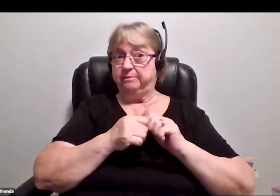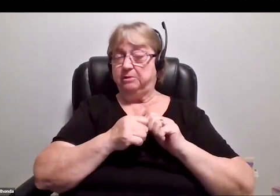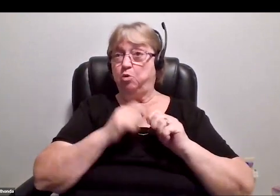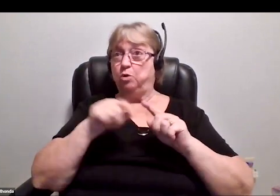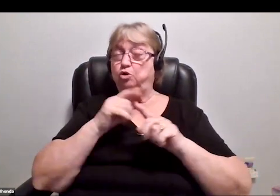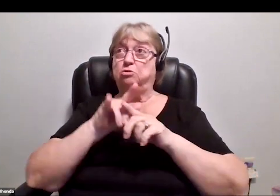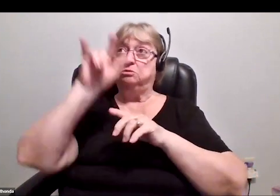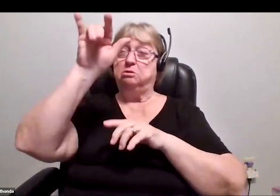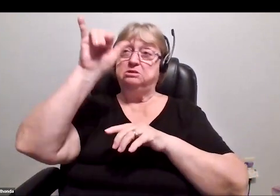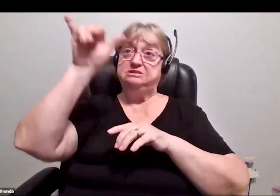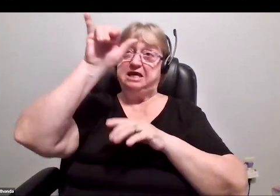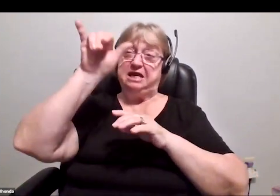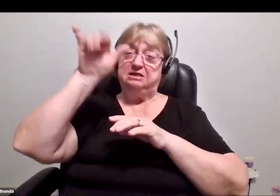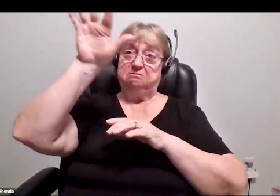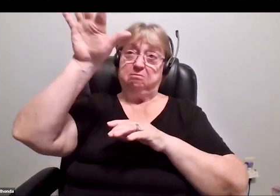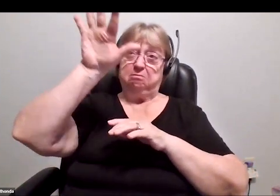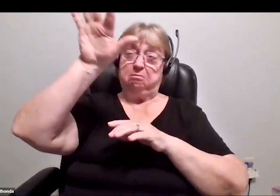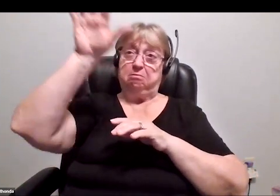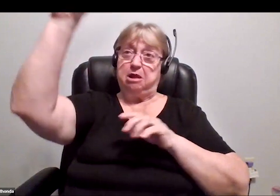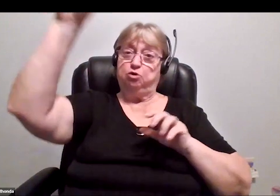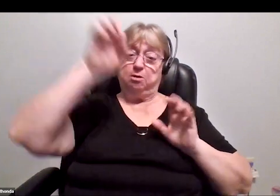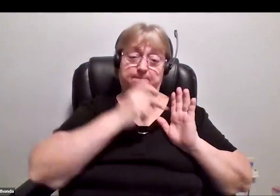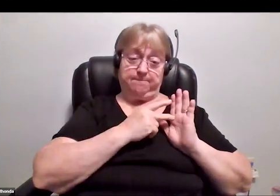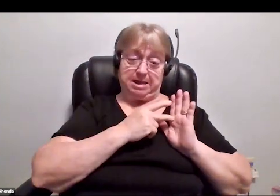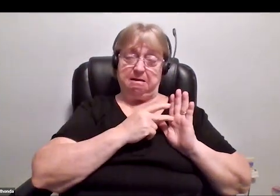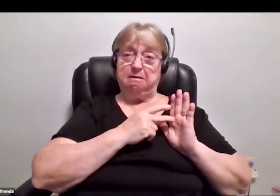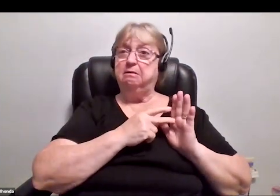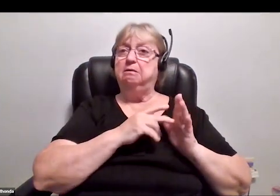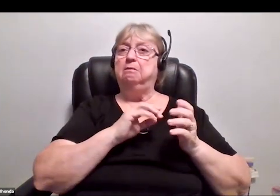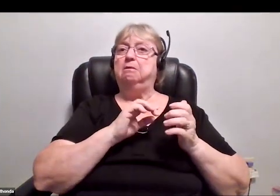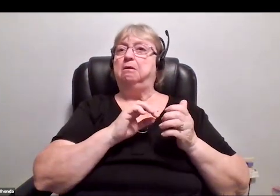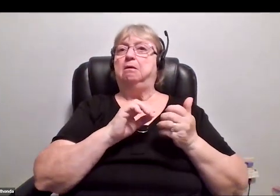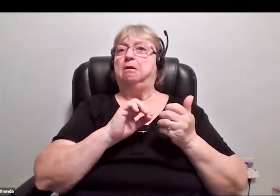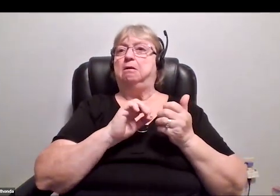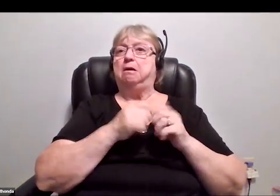and the long term implications of being in space for so long.